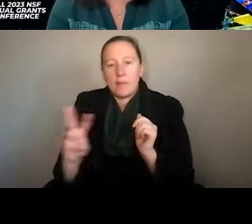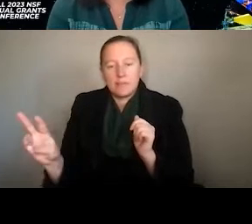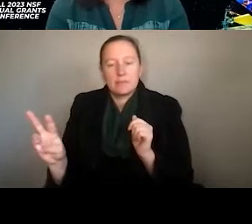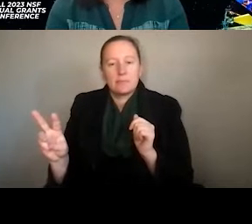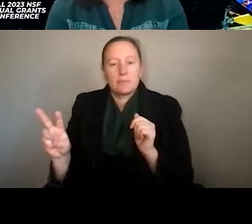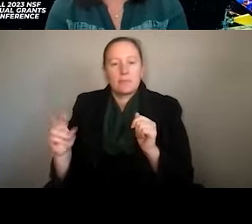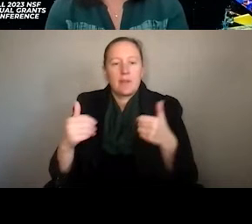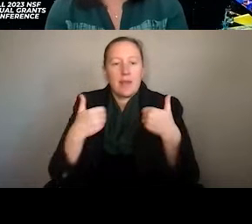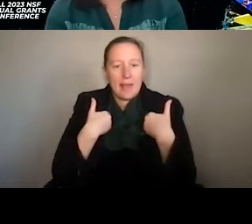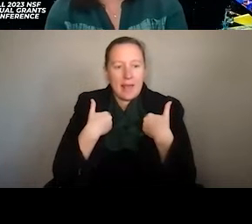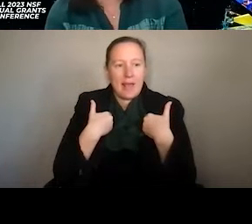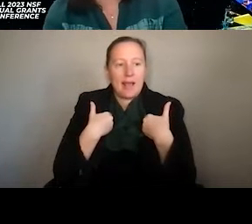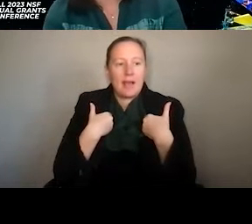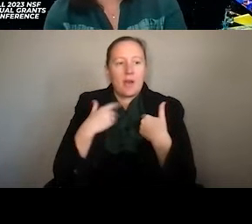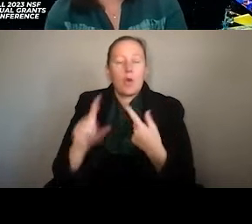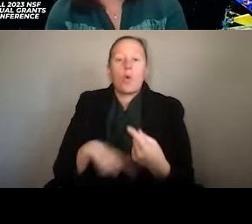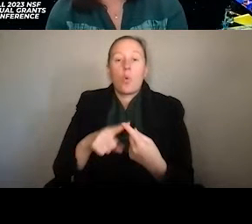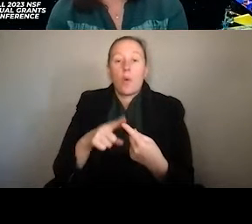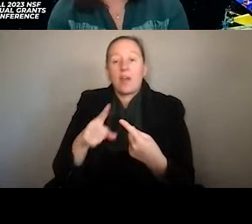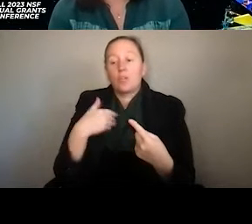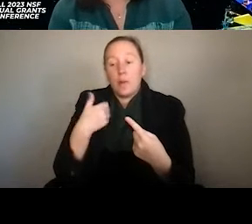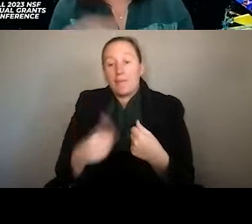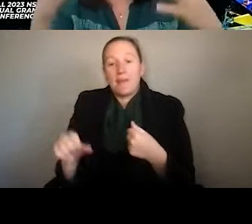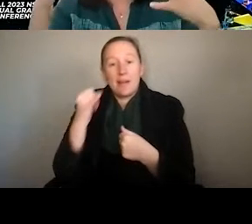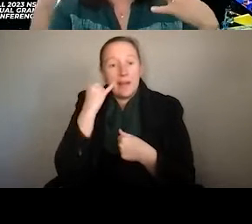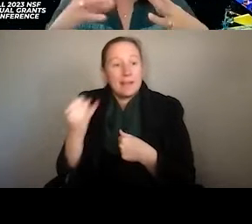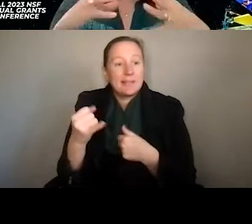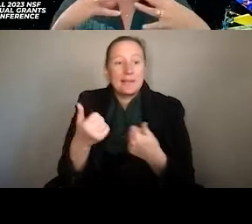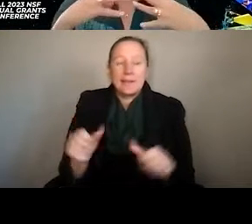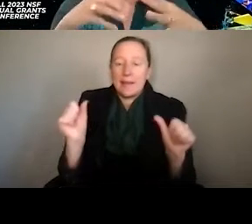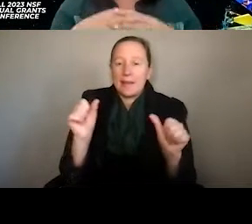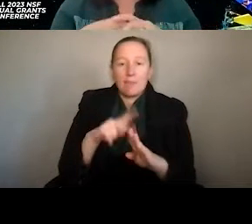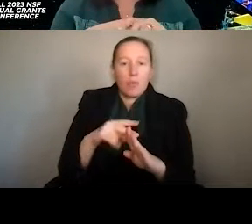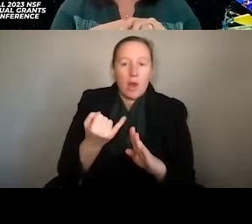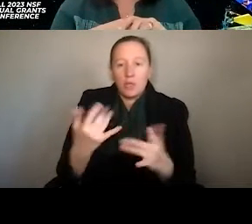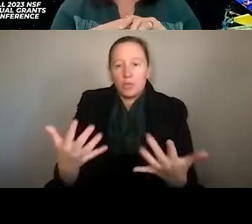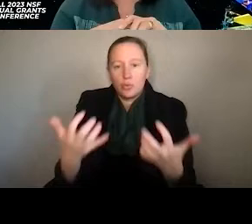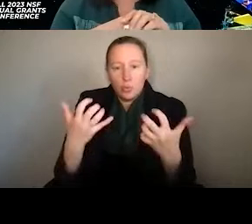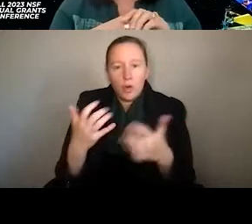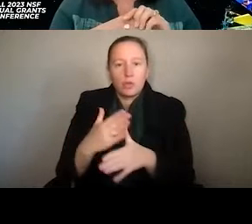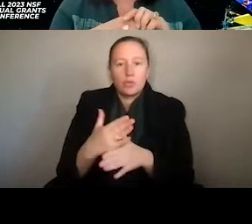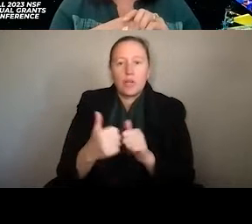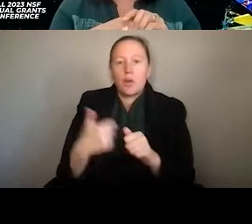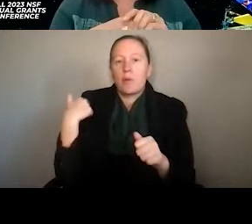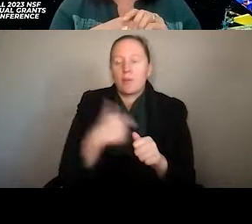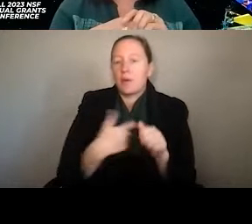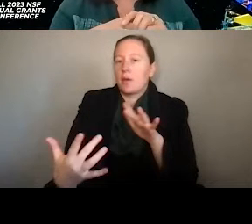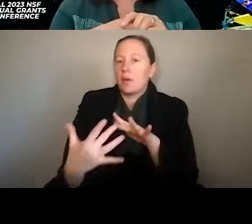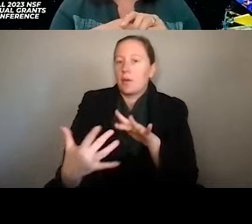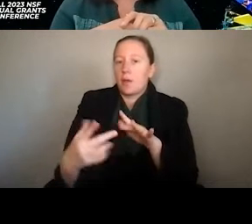Once you have any idea, any project that you would like to share with us, contact program officers on